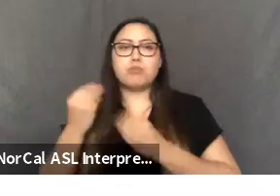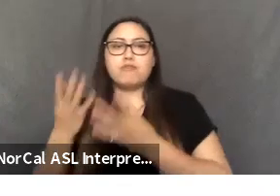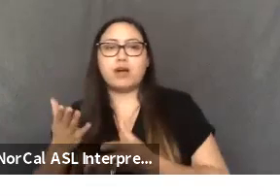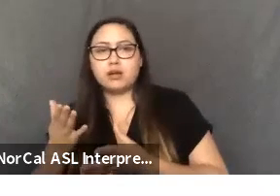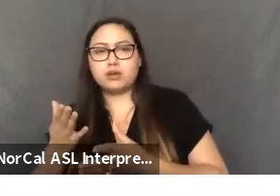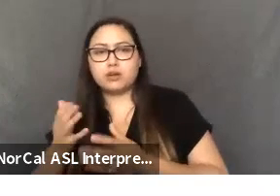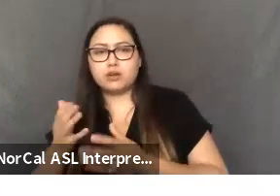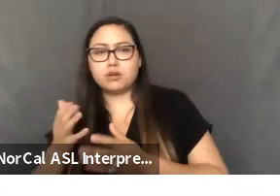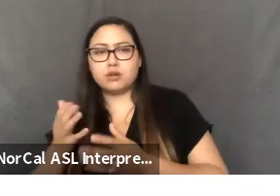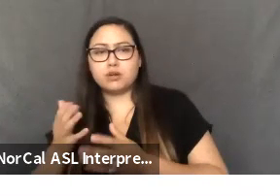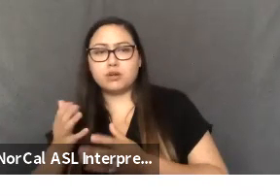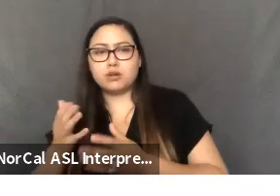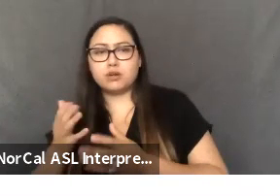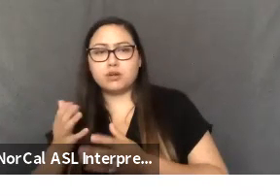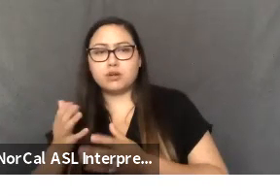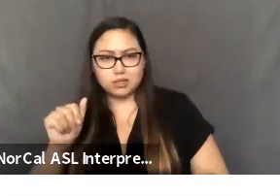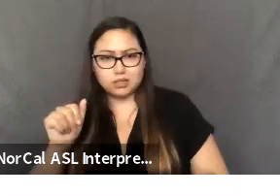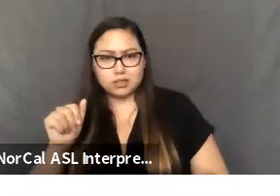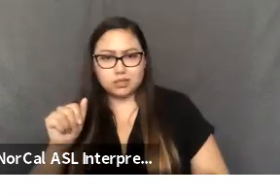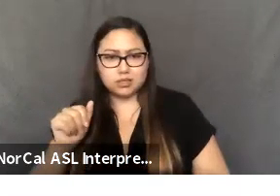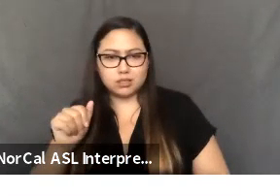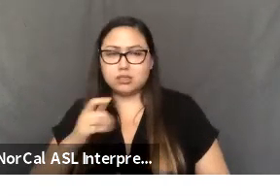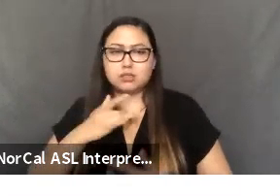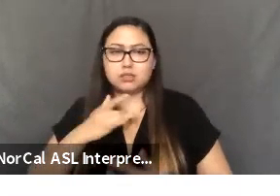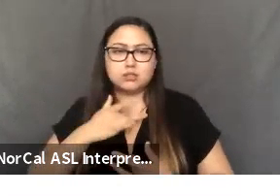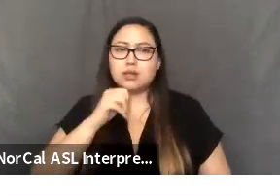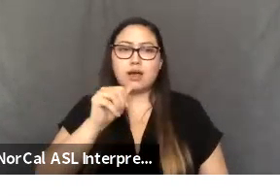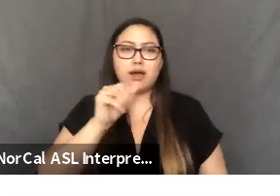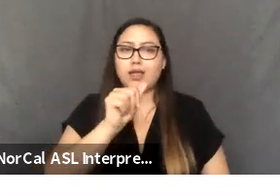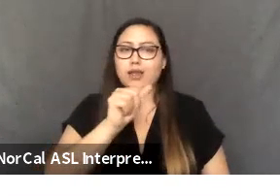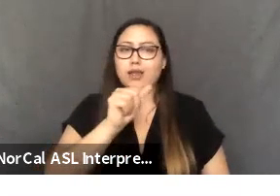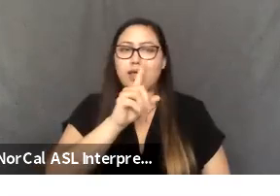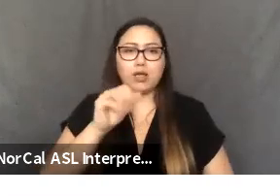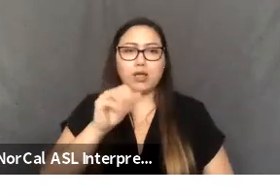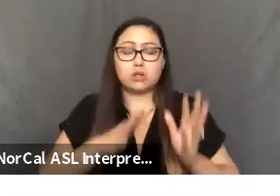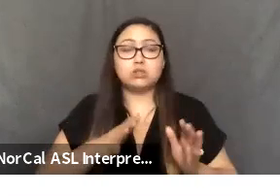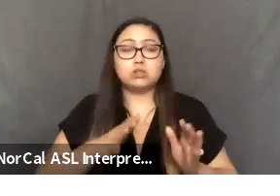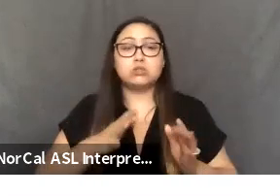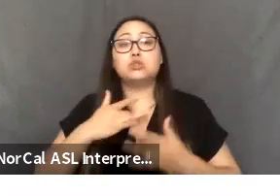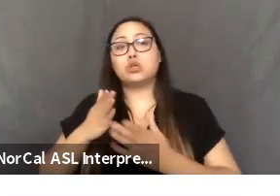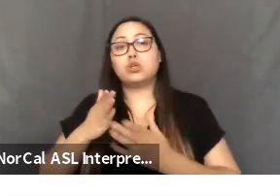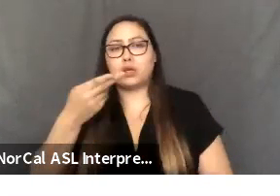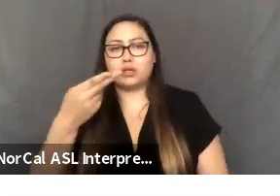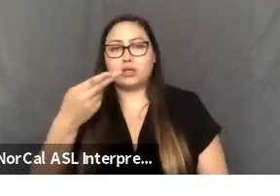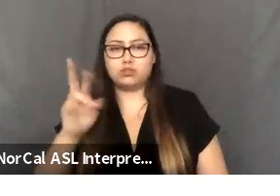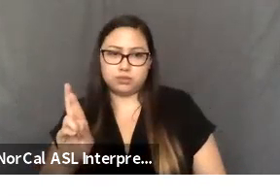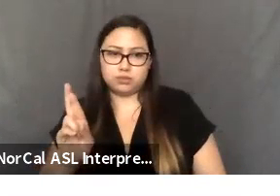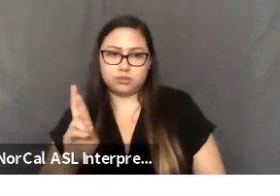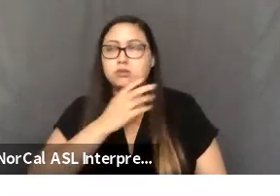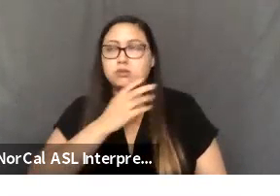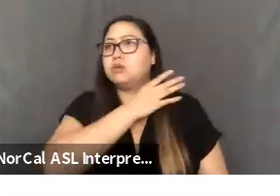that was generally not the ADA coordinator. That was generally done through HR. And I you know,